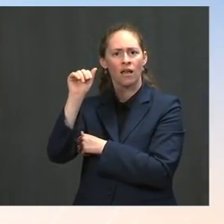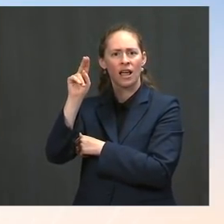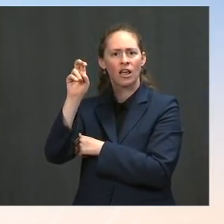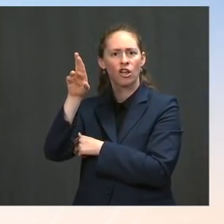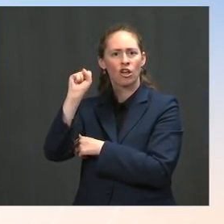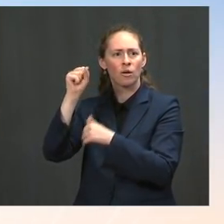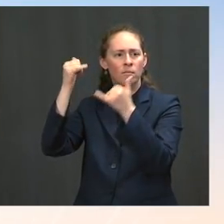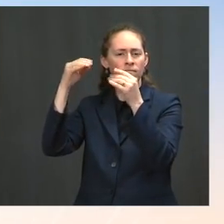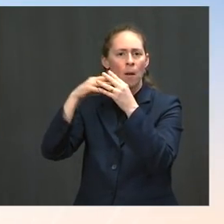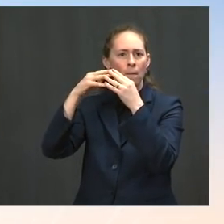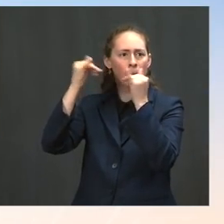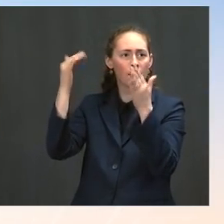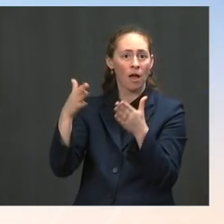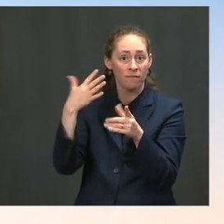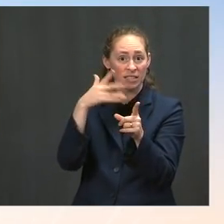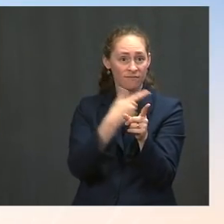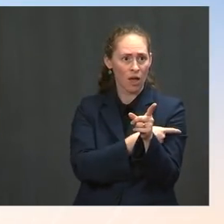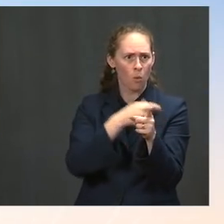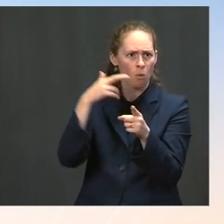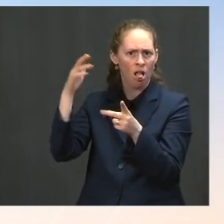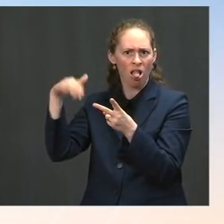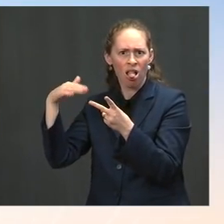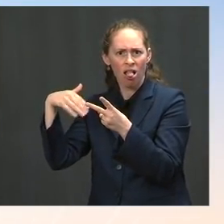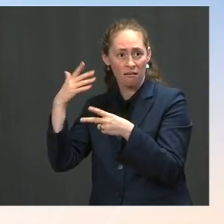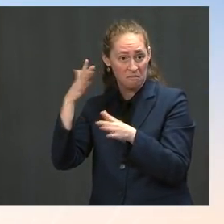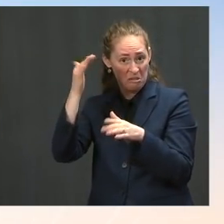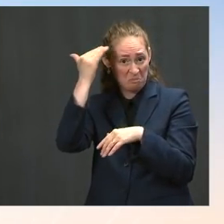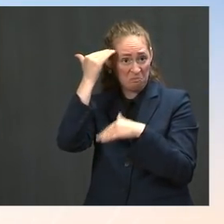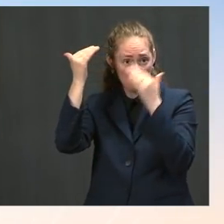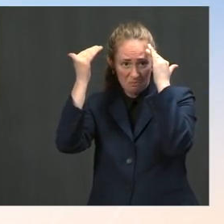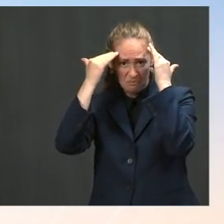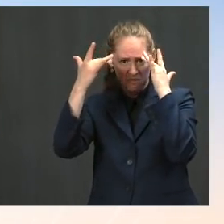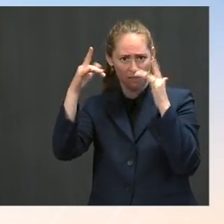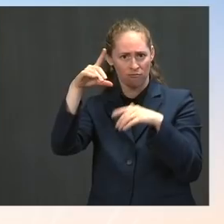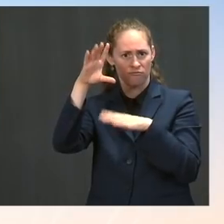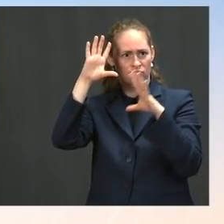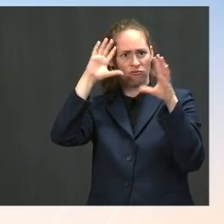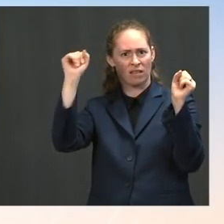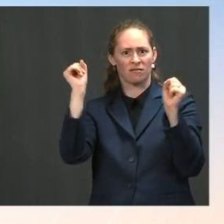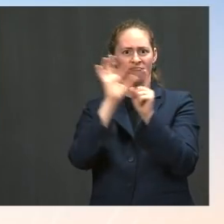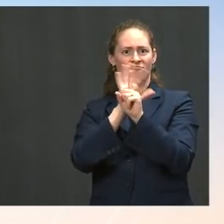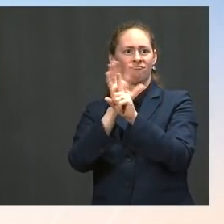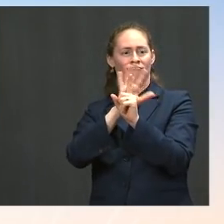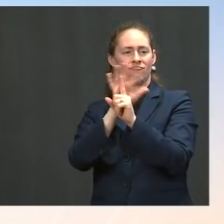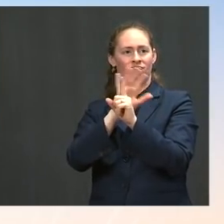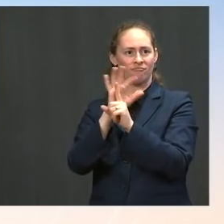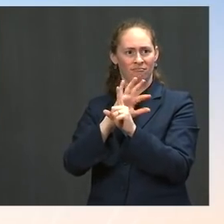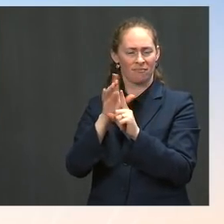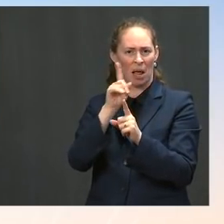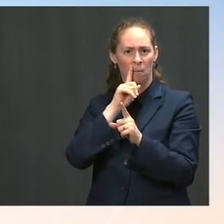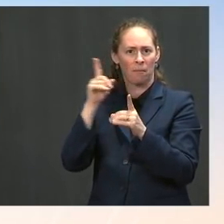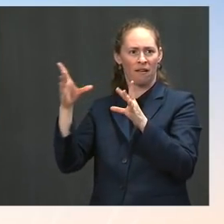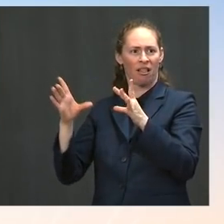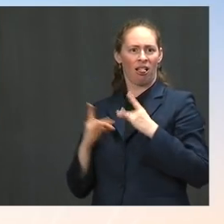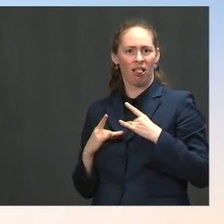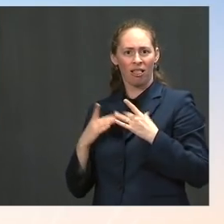And is there any concern that the President would be standing as close to and shaking hands with unvaccinated players?